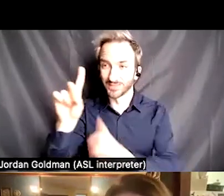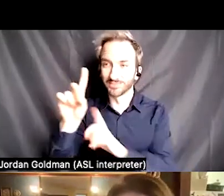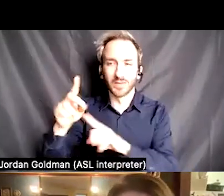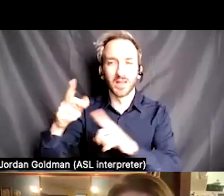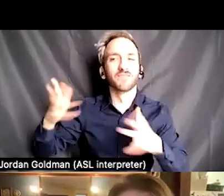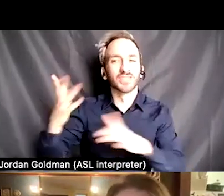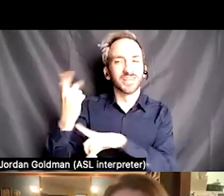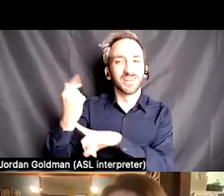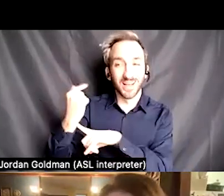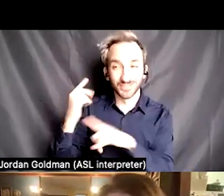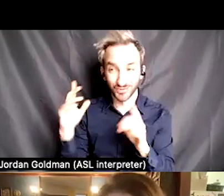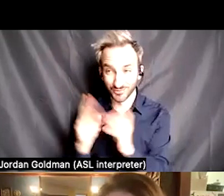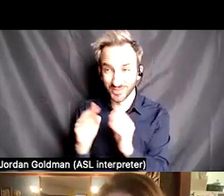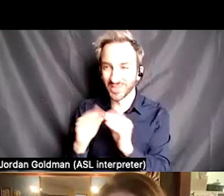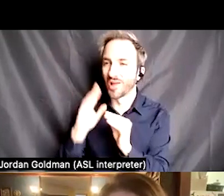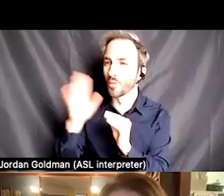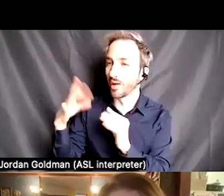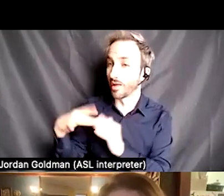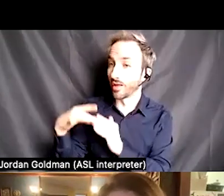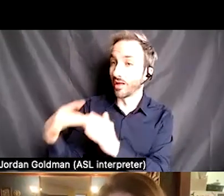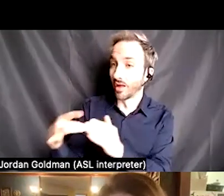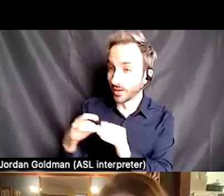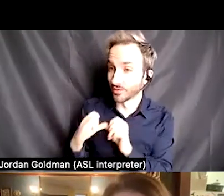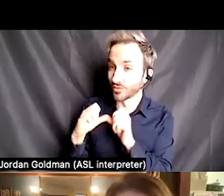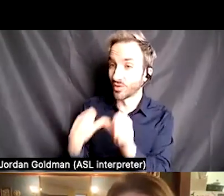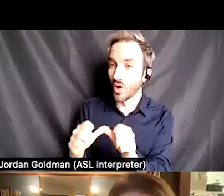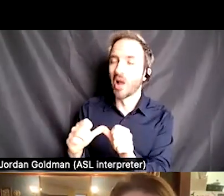year's session, and then we'll move forward to what we see sort of forthcoming in the market.